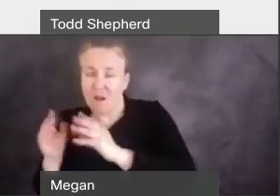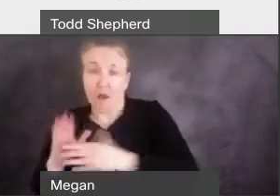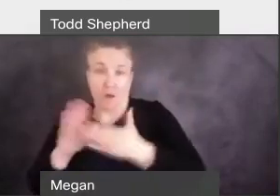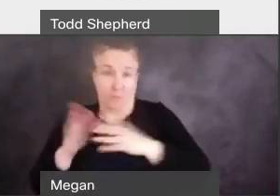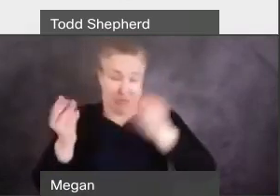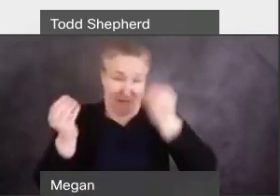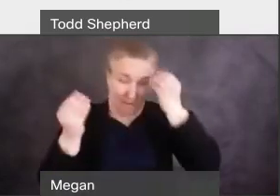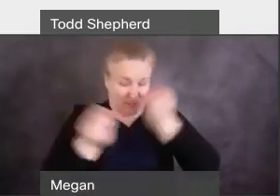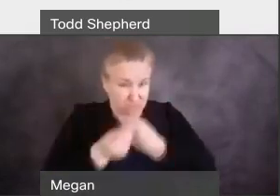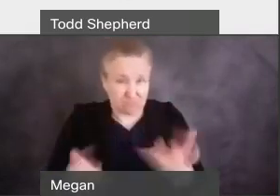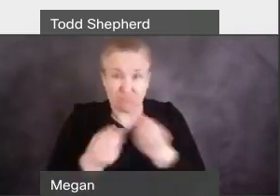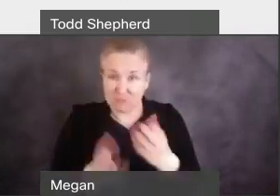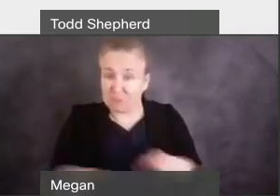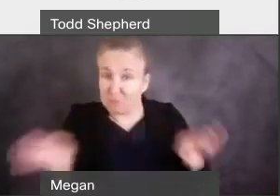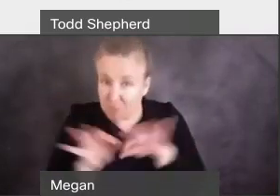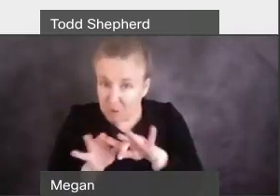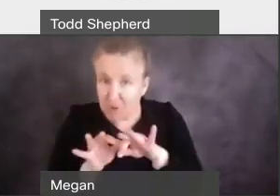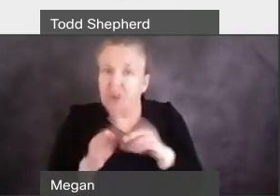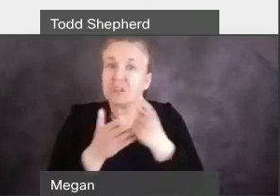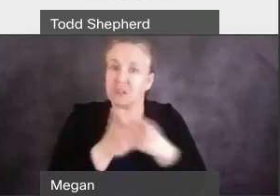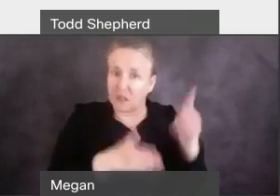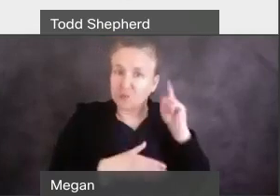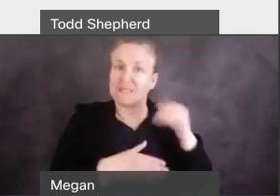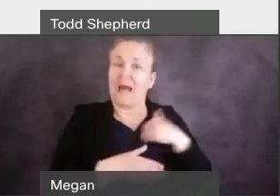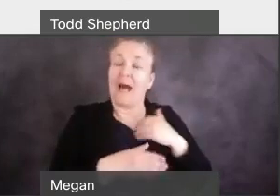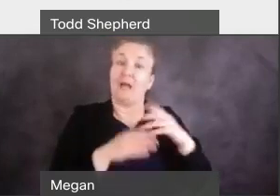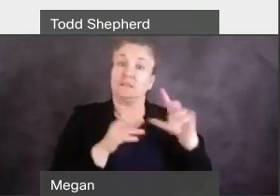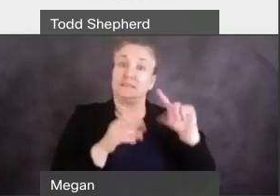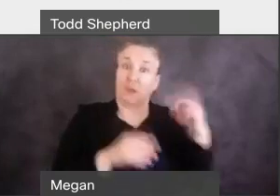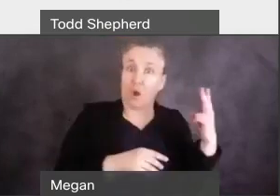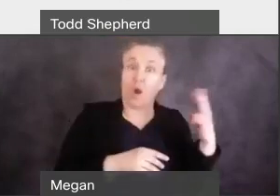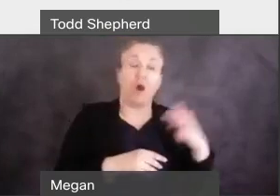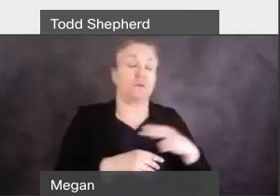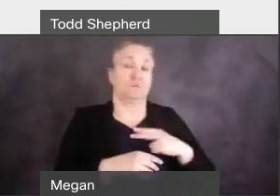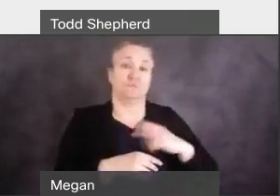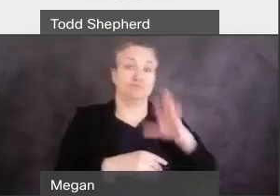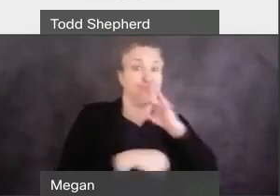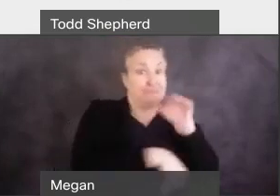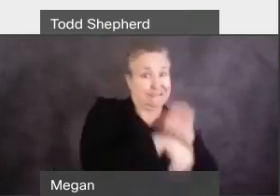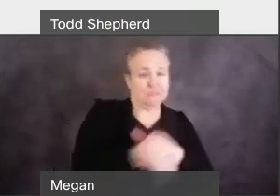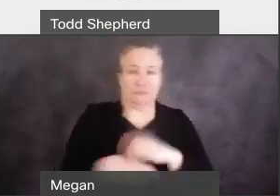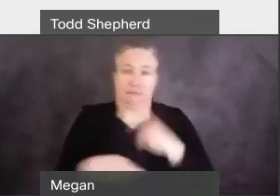that was simultaneously translated into Spanish. So again, just trying to understand where the needs